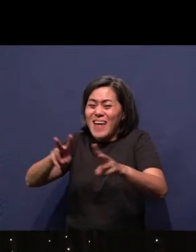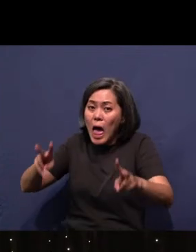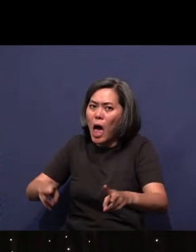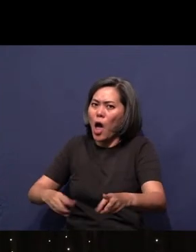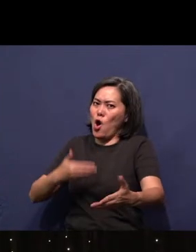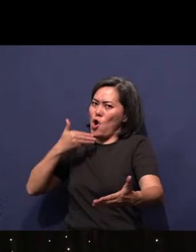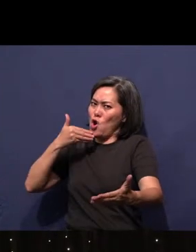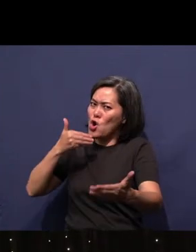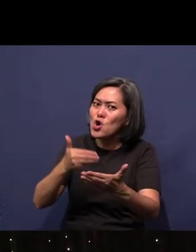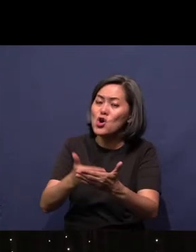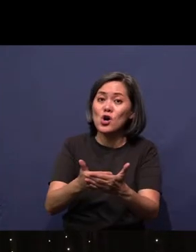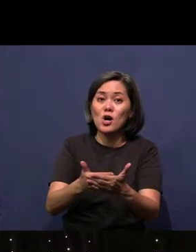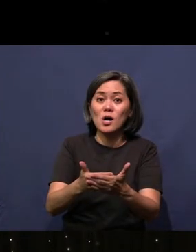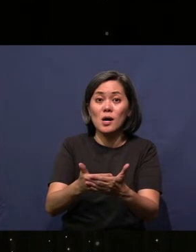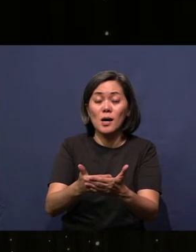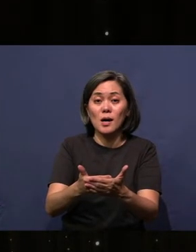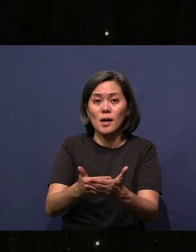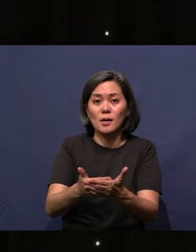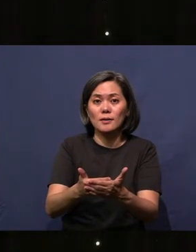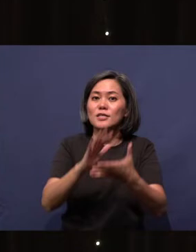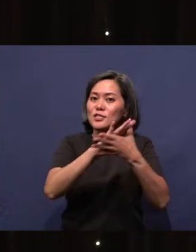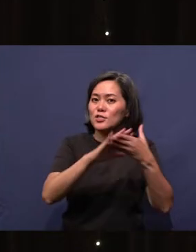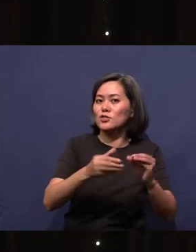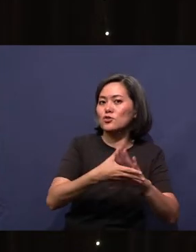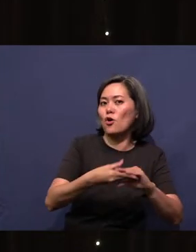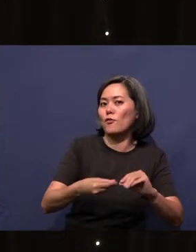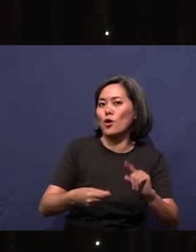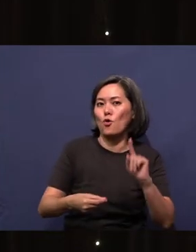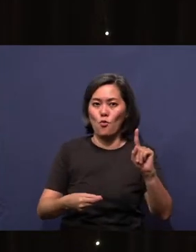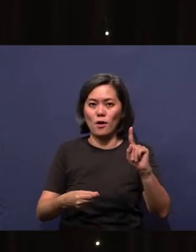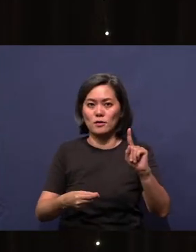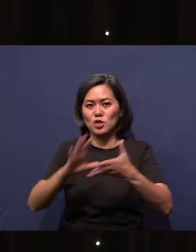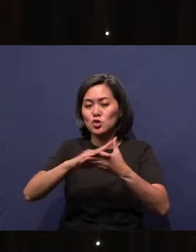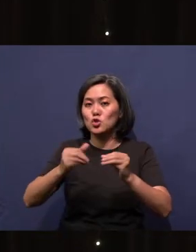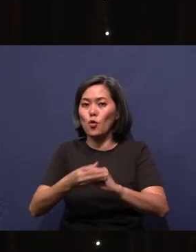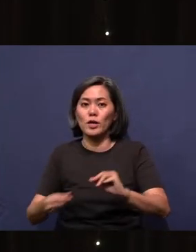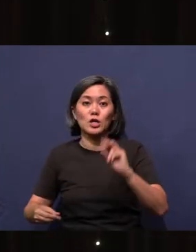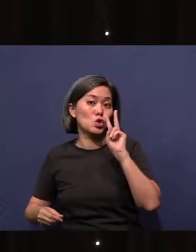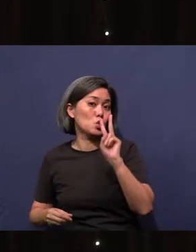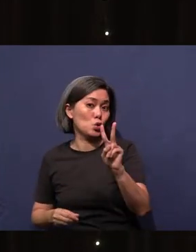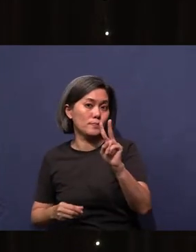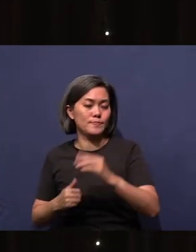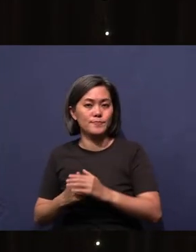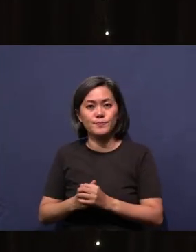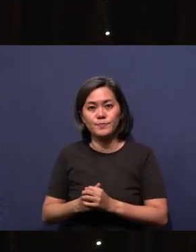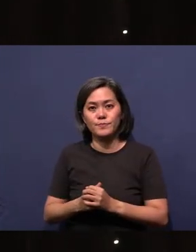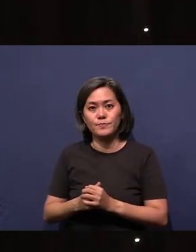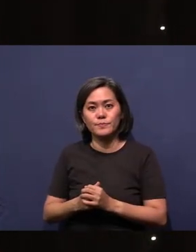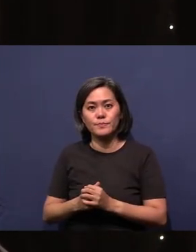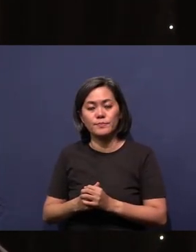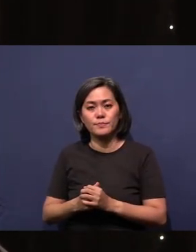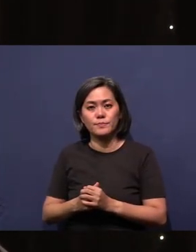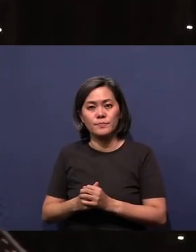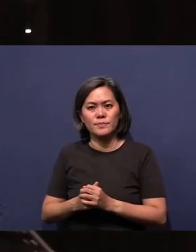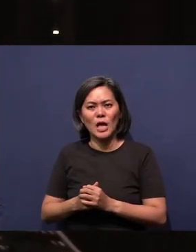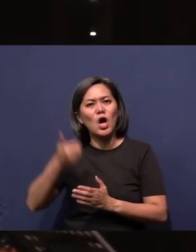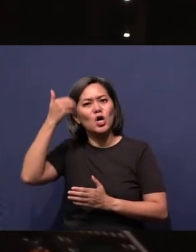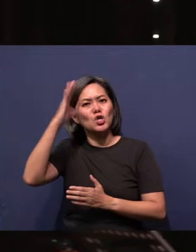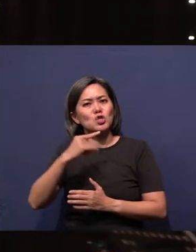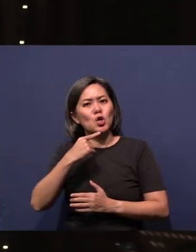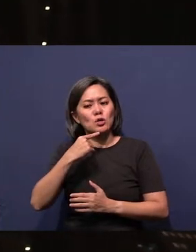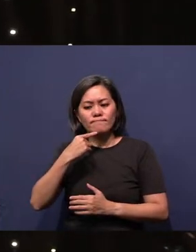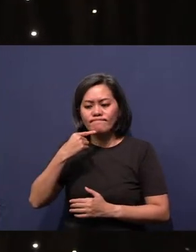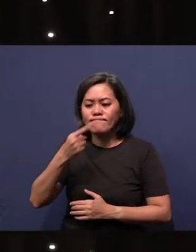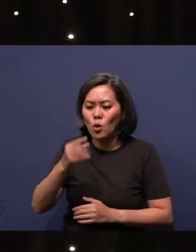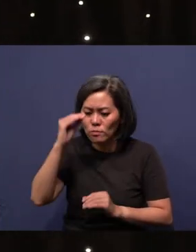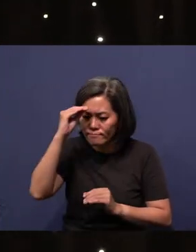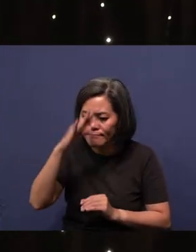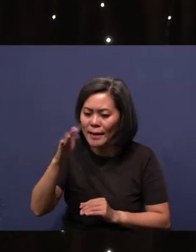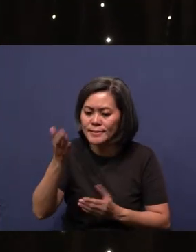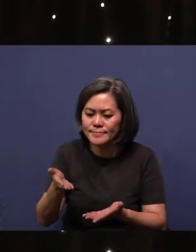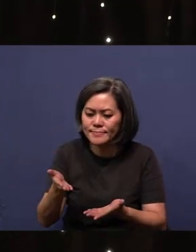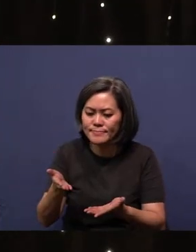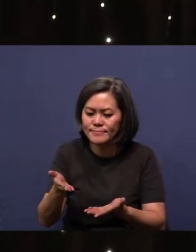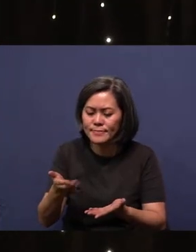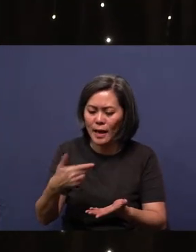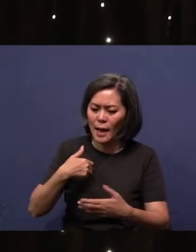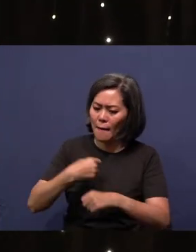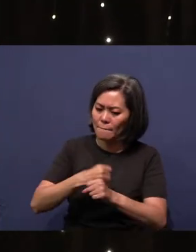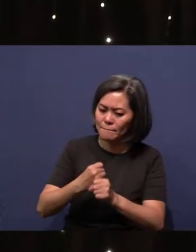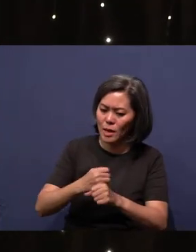Story one. Story two: God said to man, “I've made all things good. You can eat